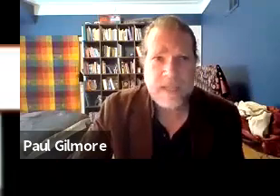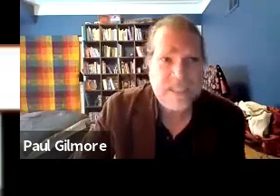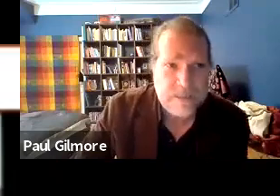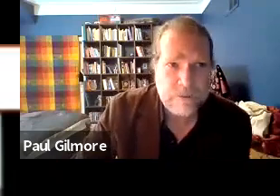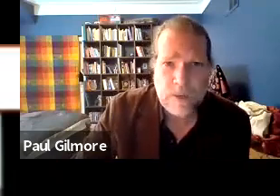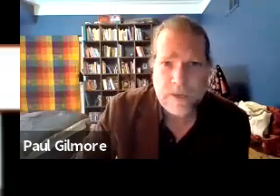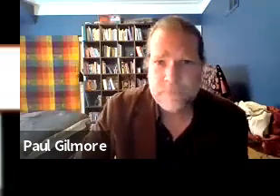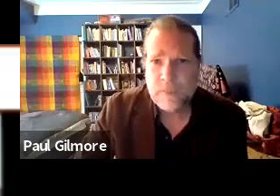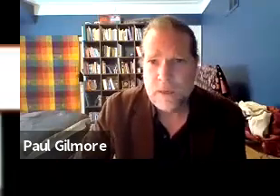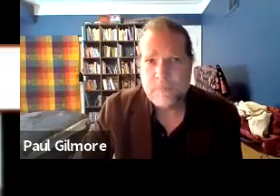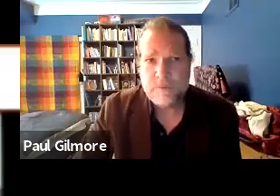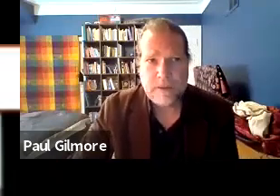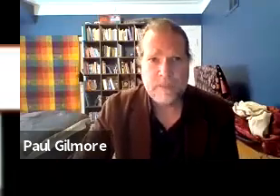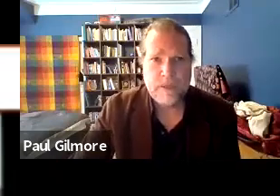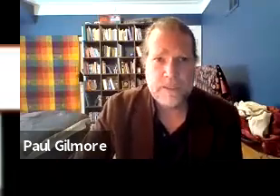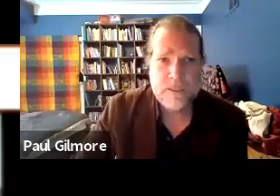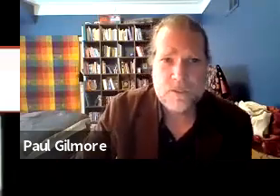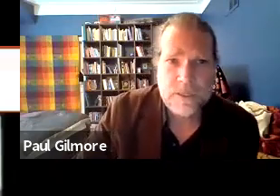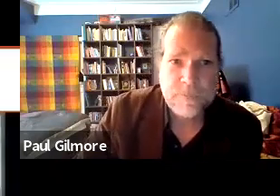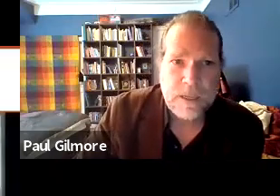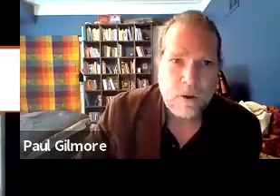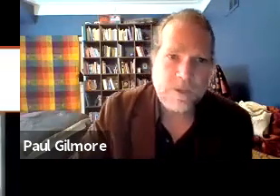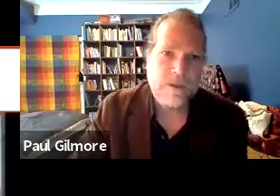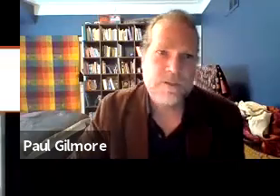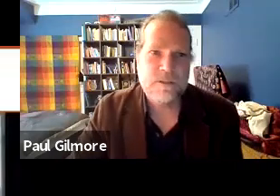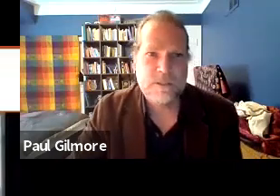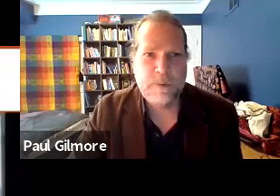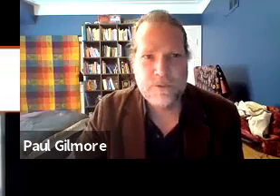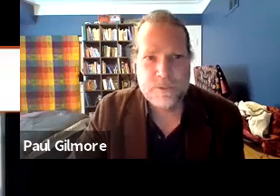and again, in different ways throughout American history. Oh, and there's the suppose